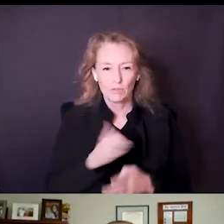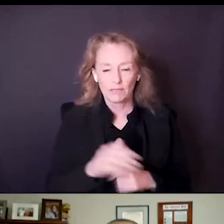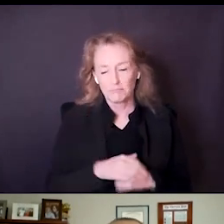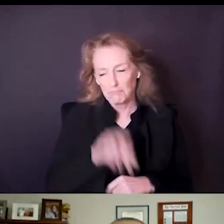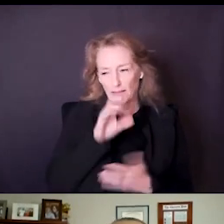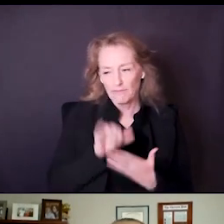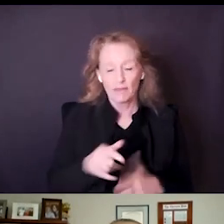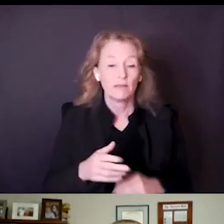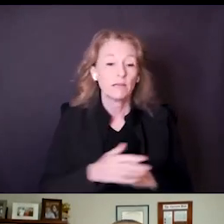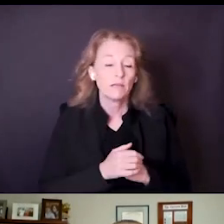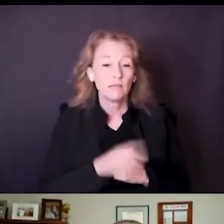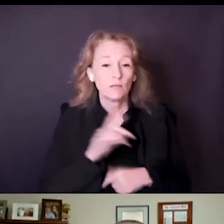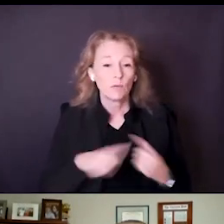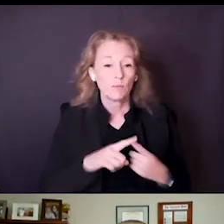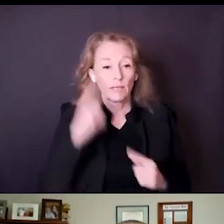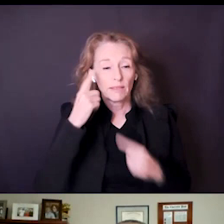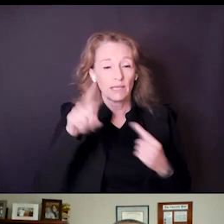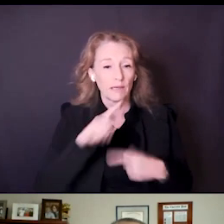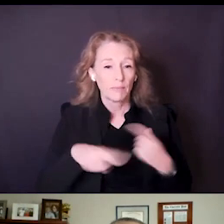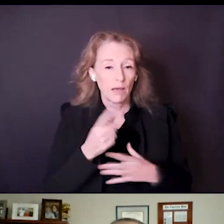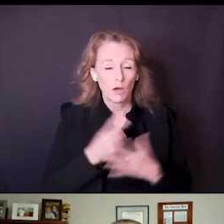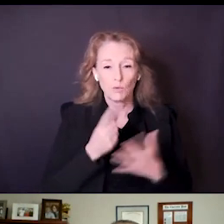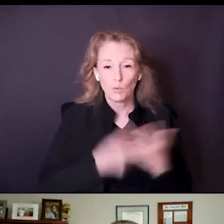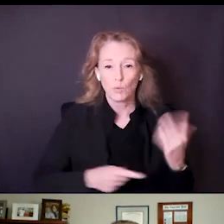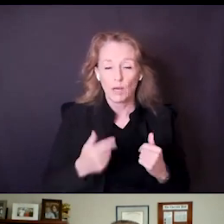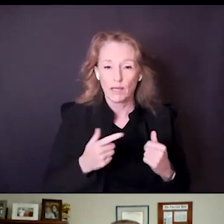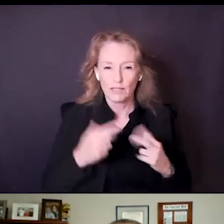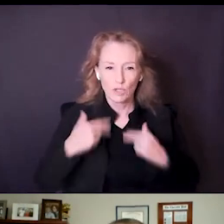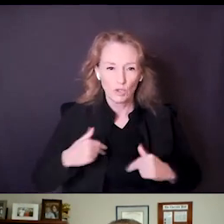THAT HUMANITY HAS ENDURED OVER THE MONTHS WITH MASS SHOOTS AND